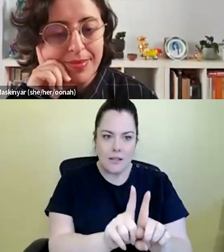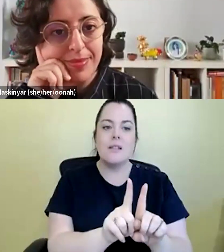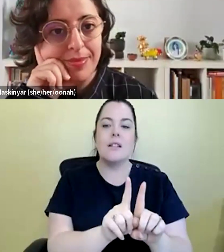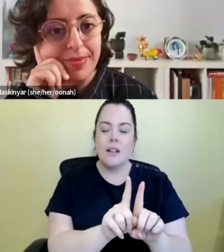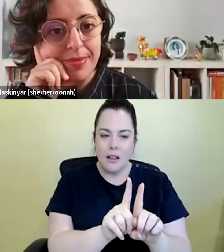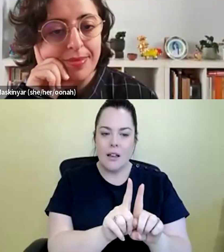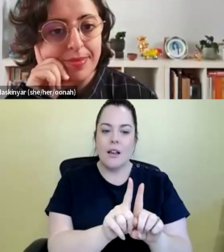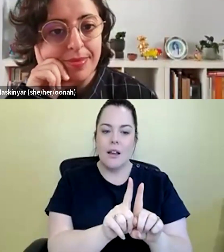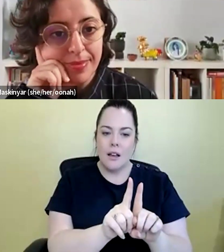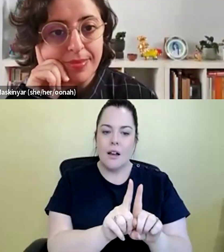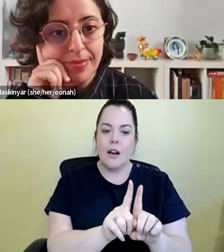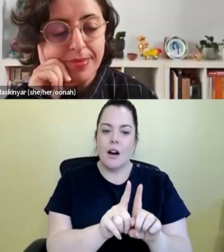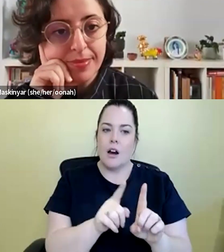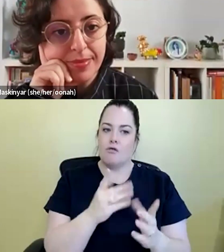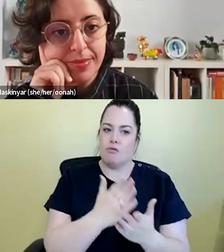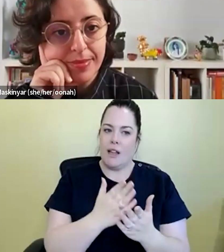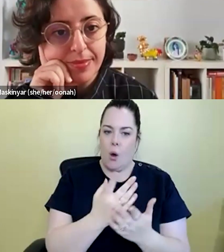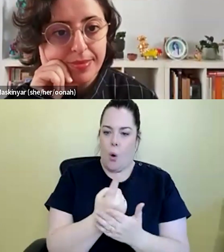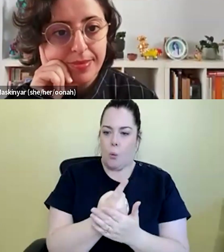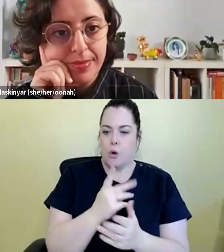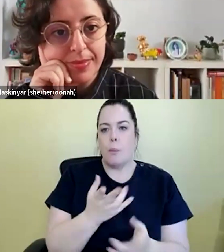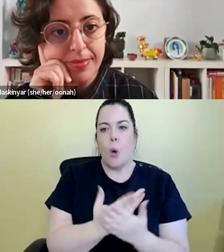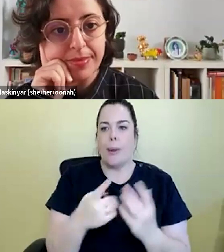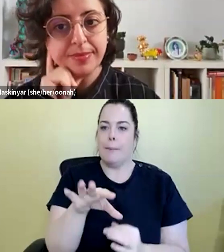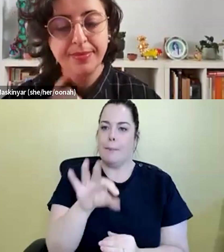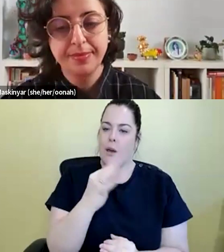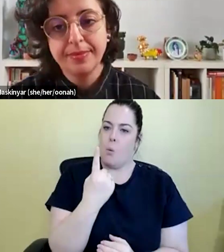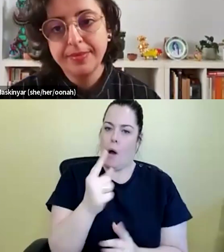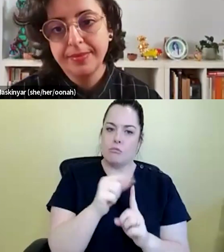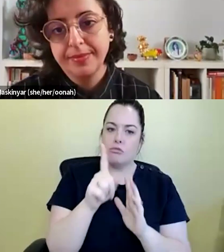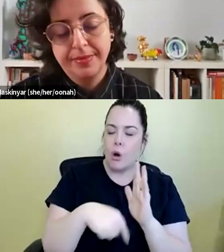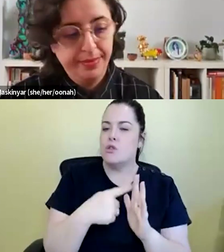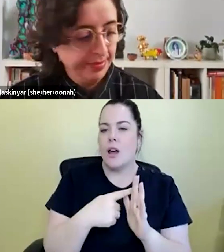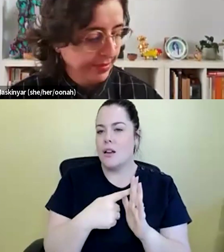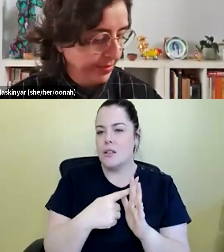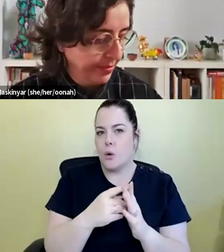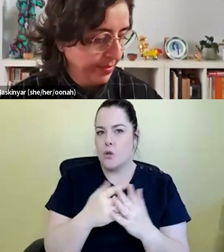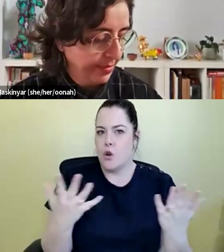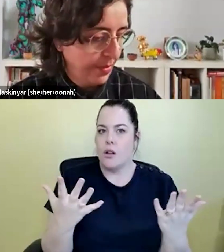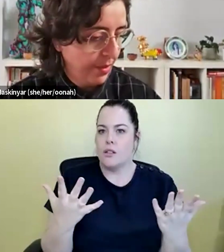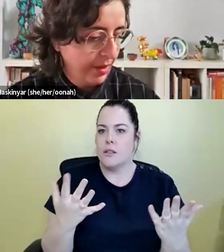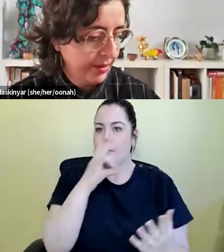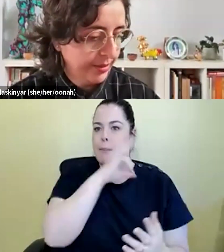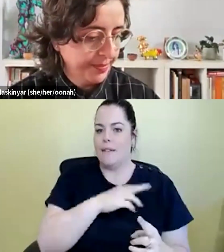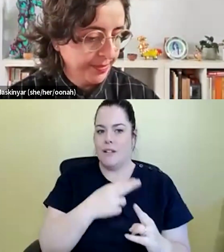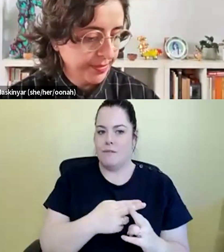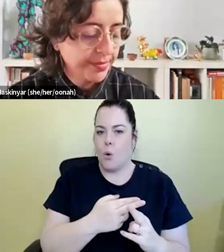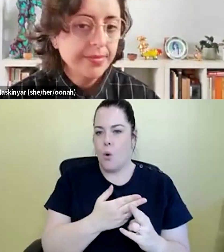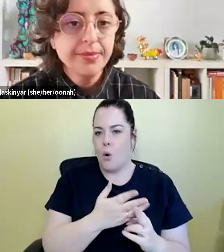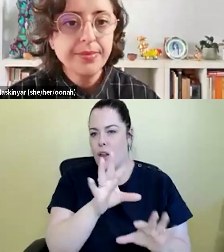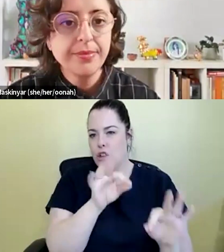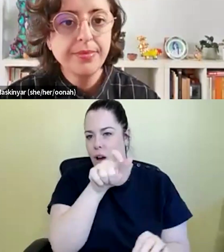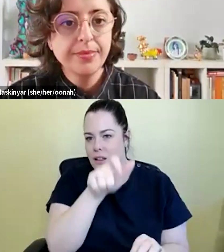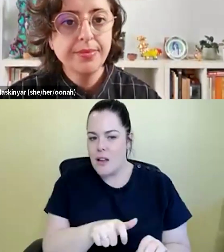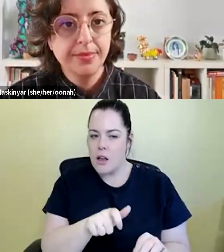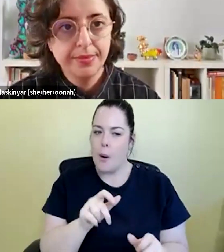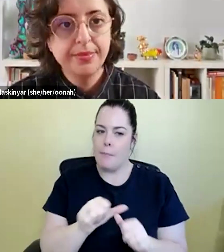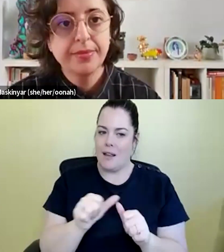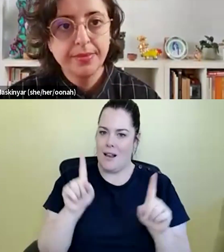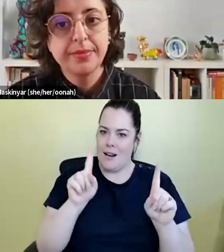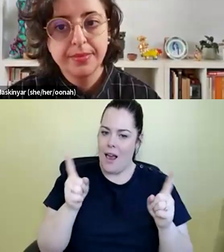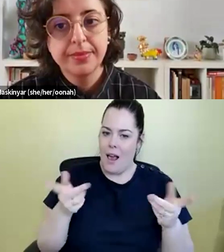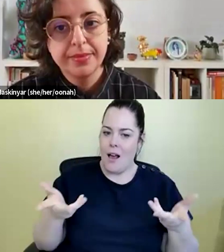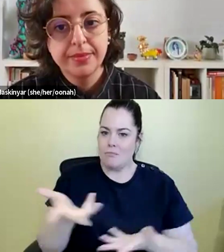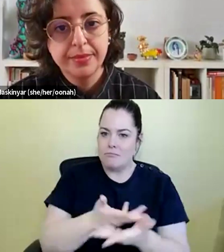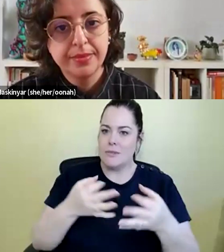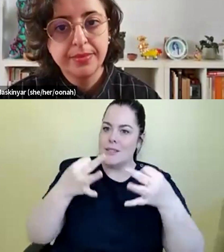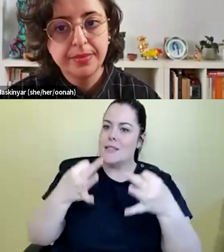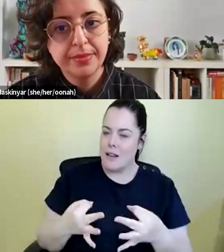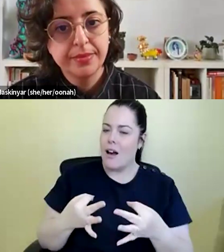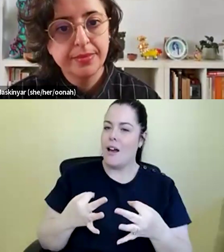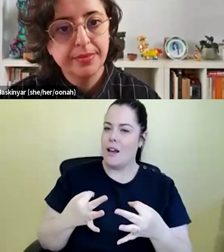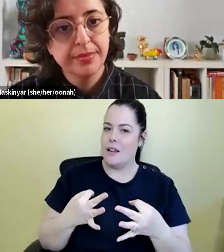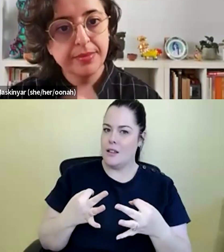one got shortlisted. So it is about how you want to work and if there is a committed relationship